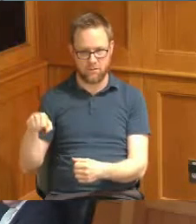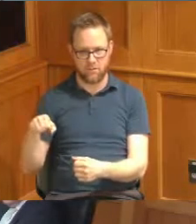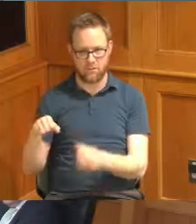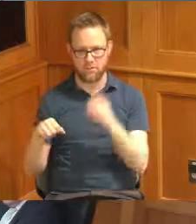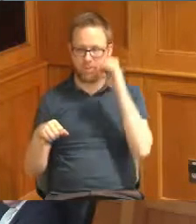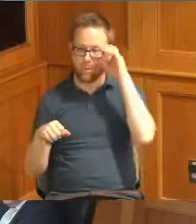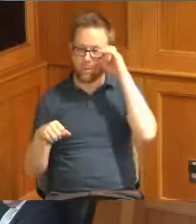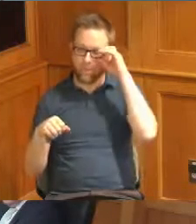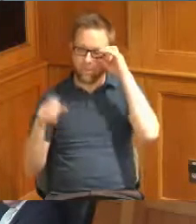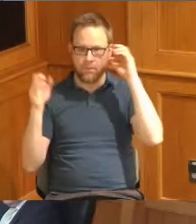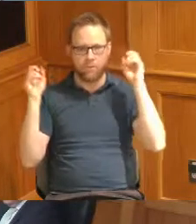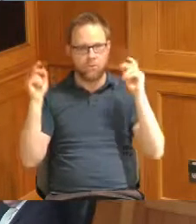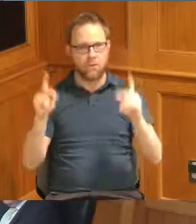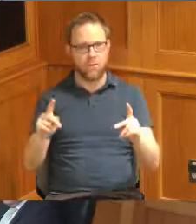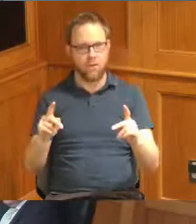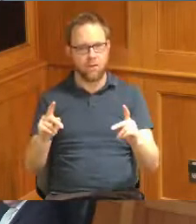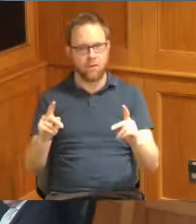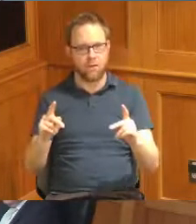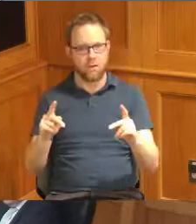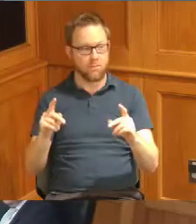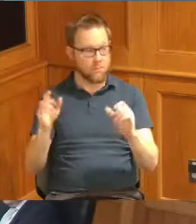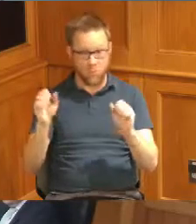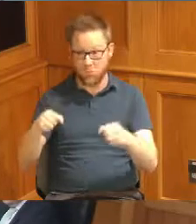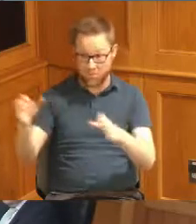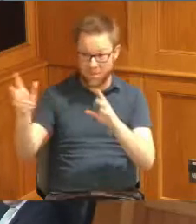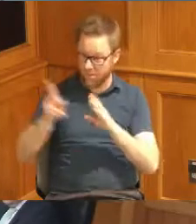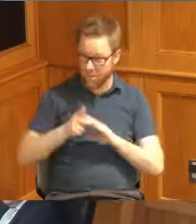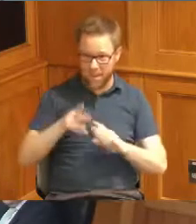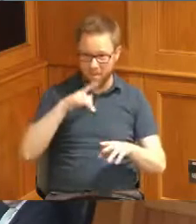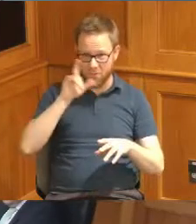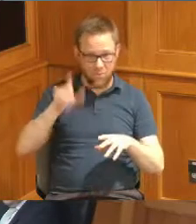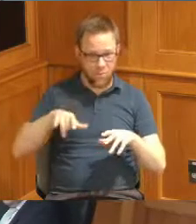all right you could come on back down here though you don't have to don't wait for the bees you can